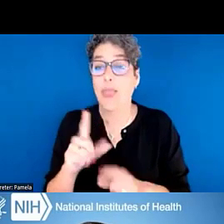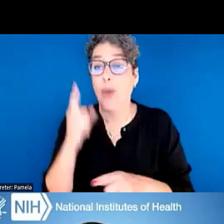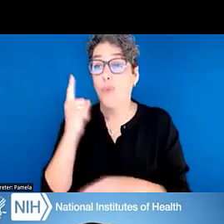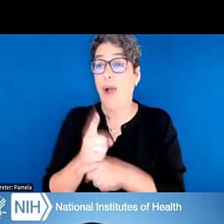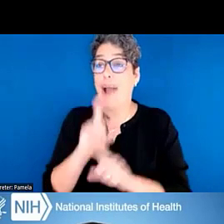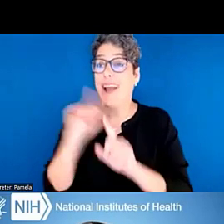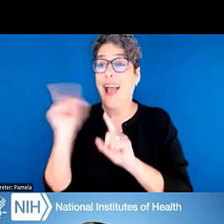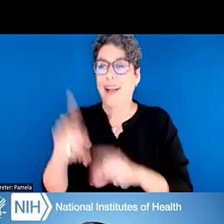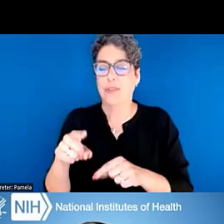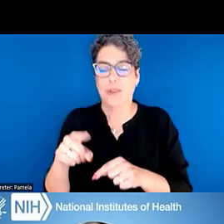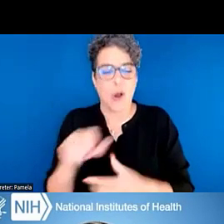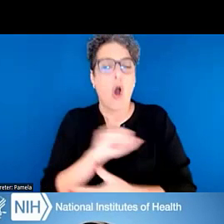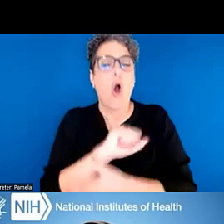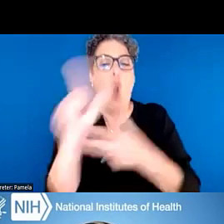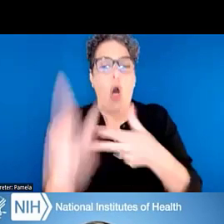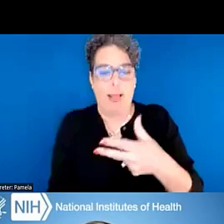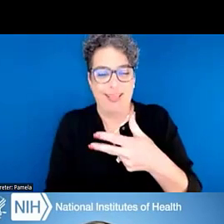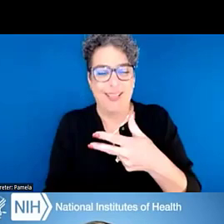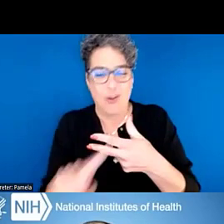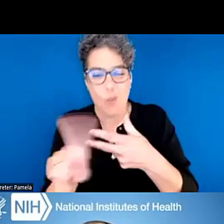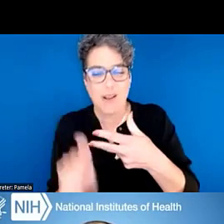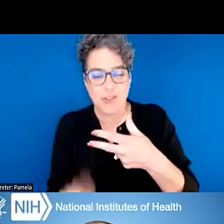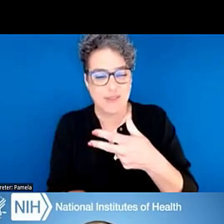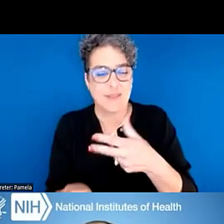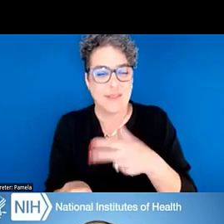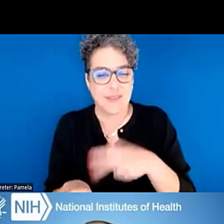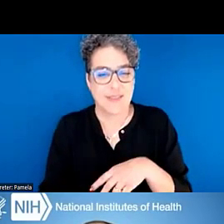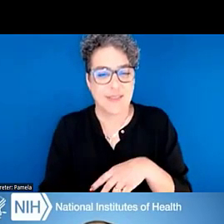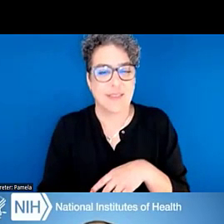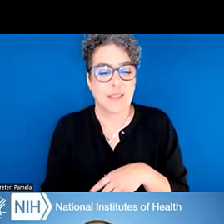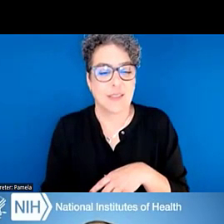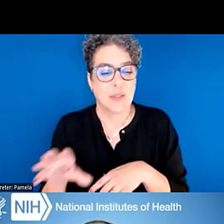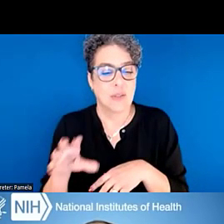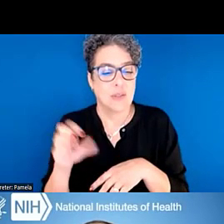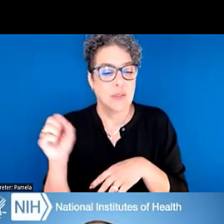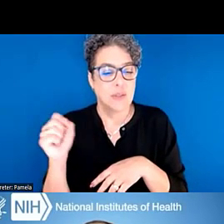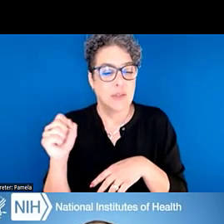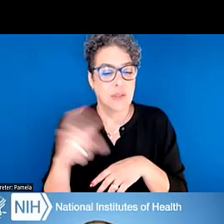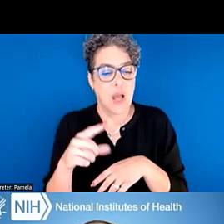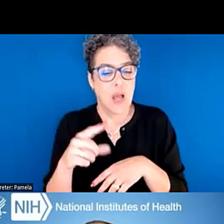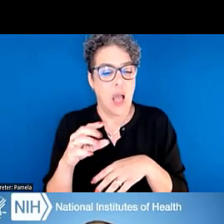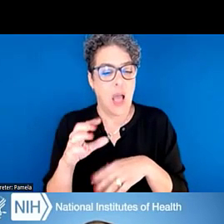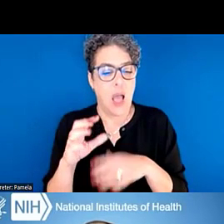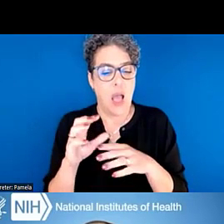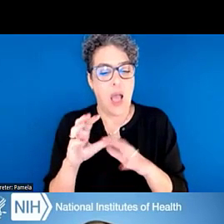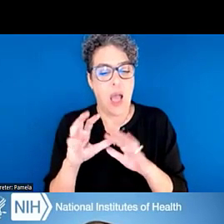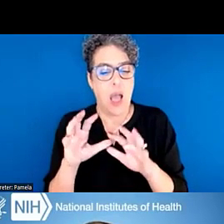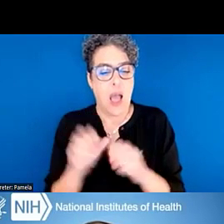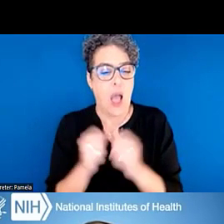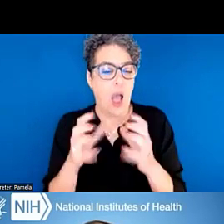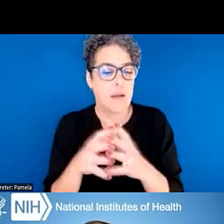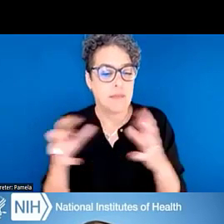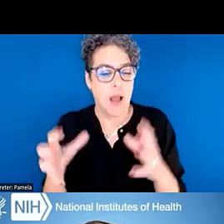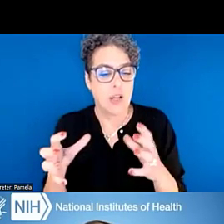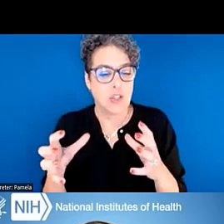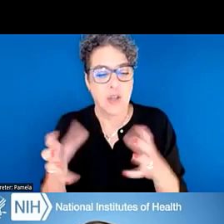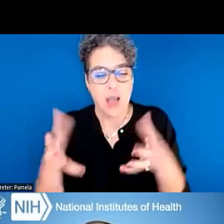So how much is left in the project? Not to make any decision there. It has to be paused.